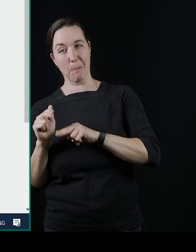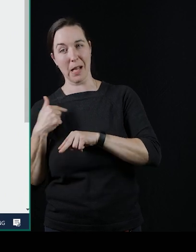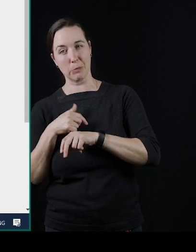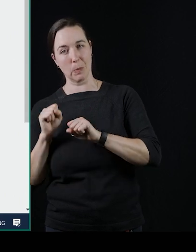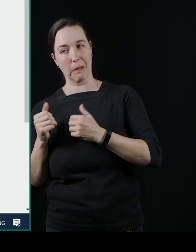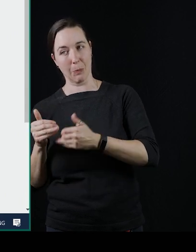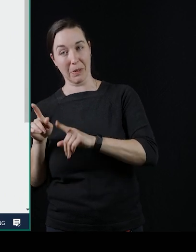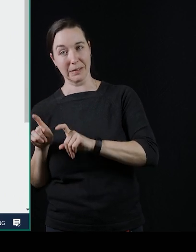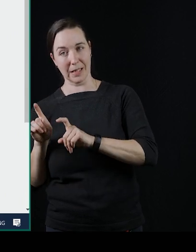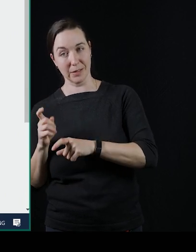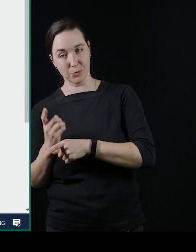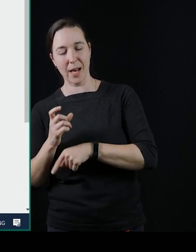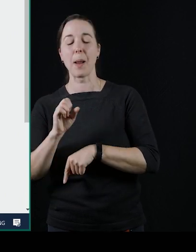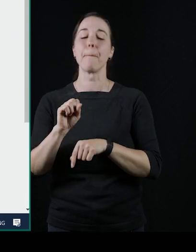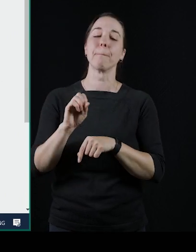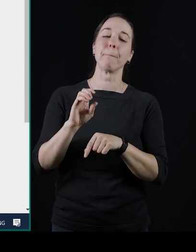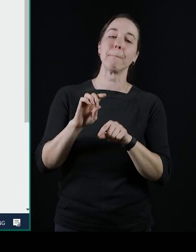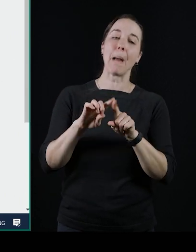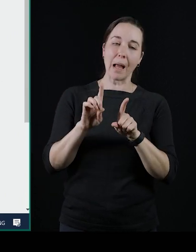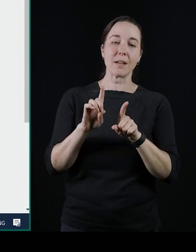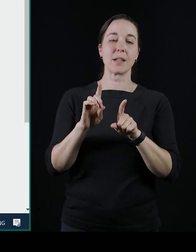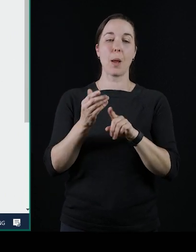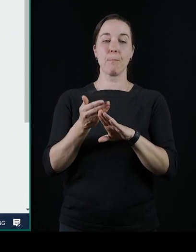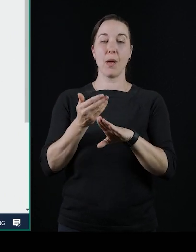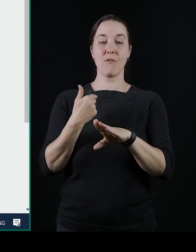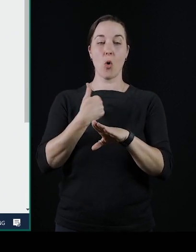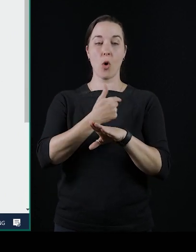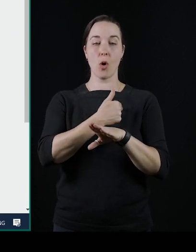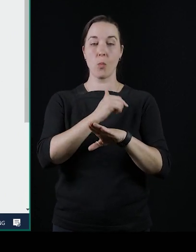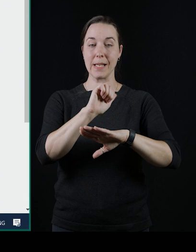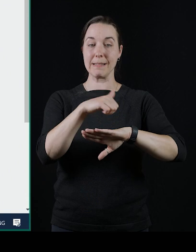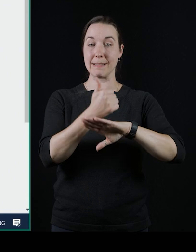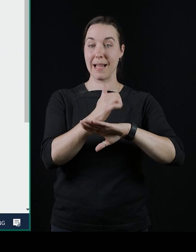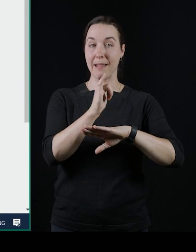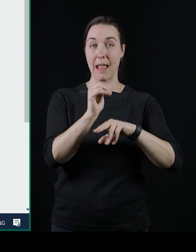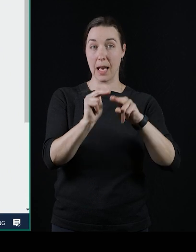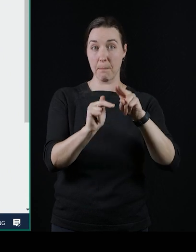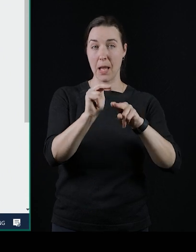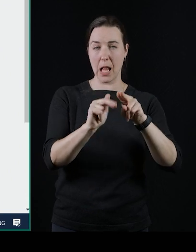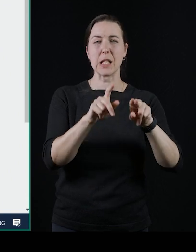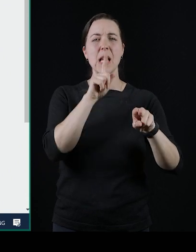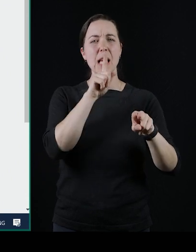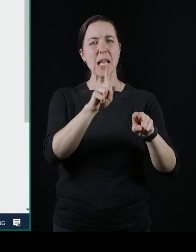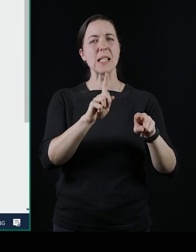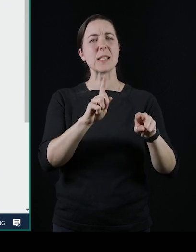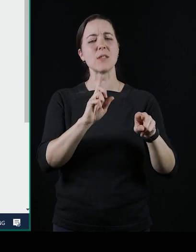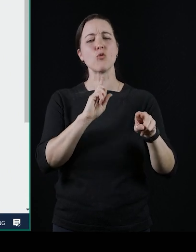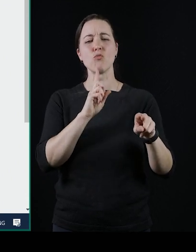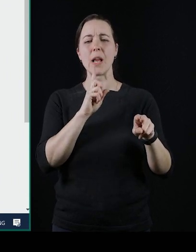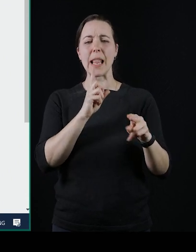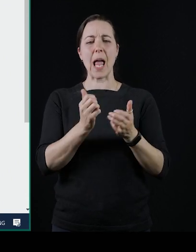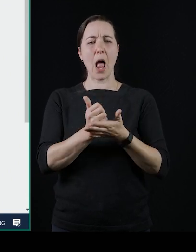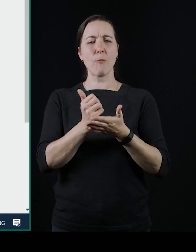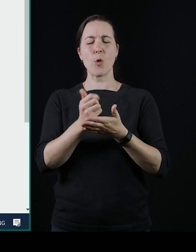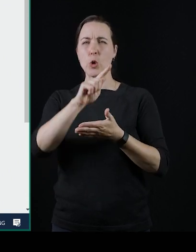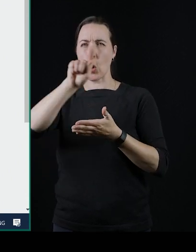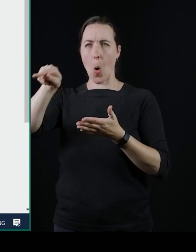so we can test, right? But before we check the build, it's very useful to go on some of the states of the build.